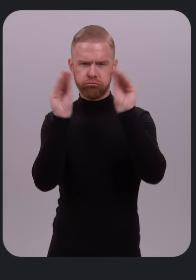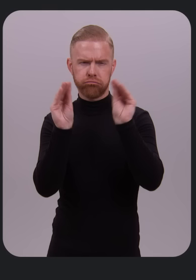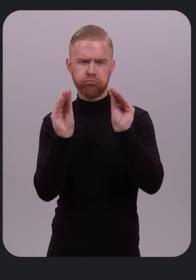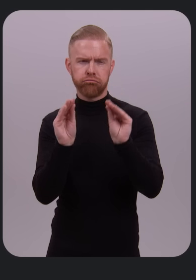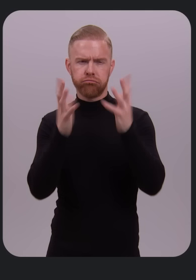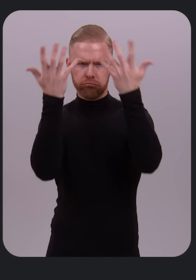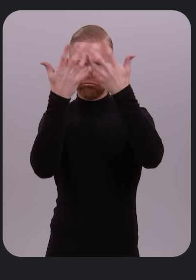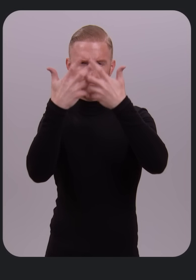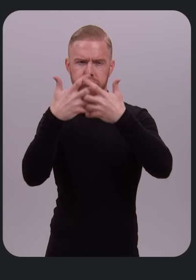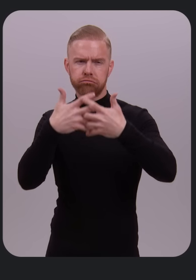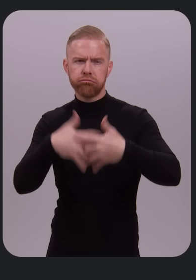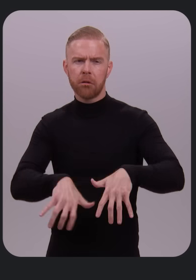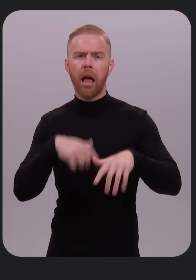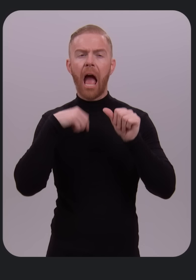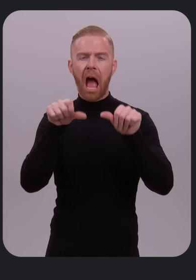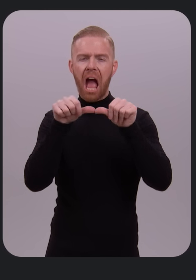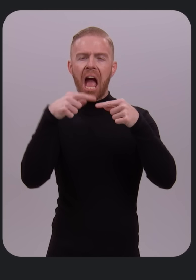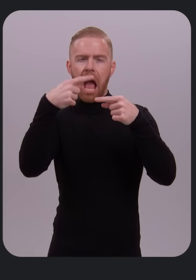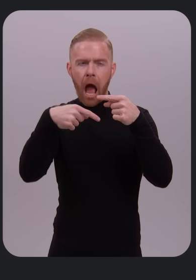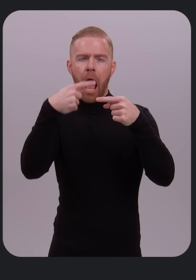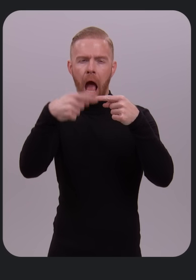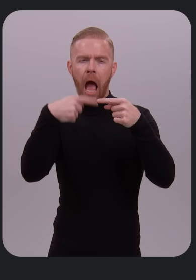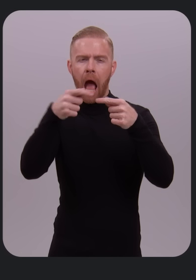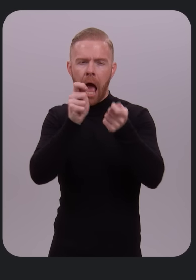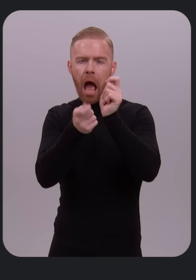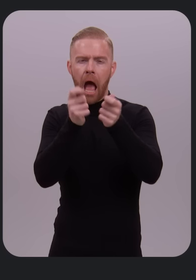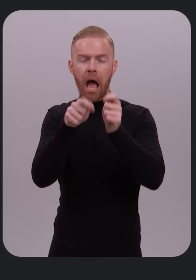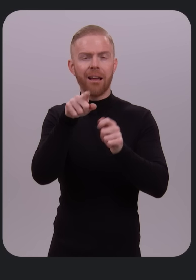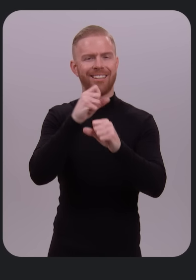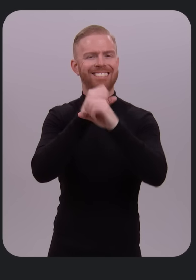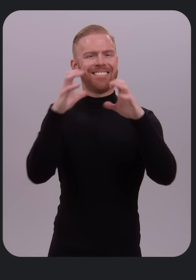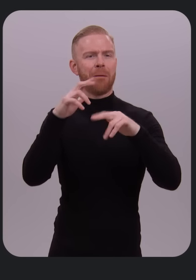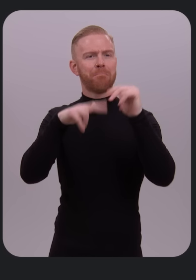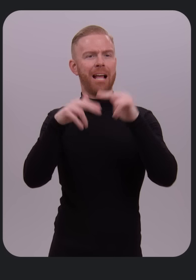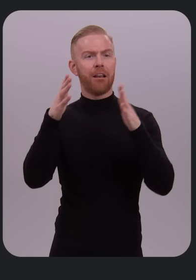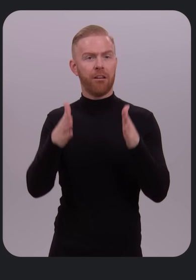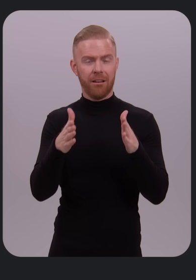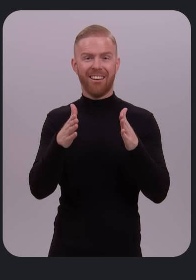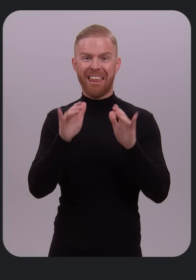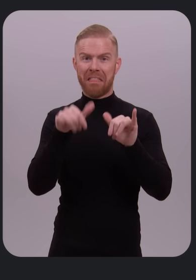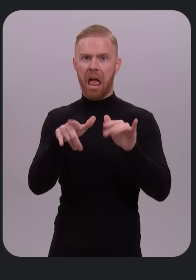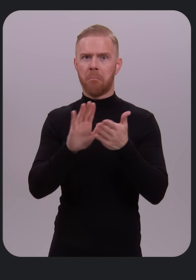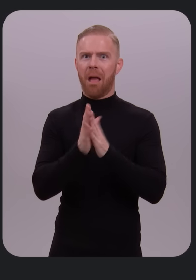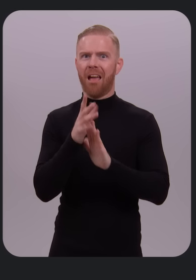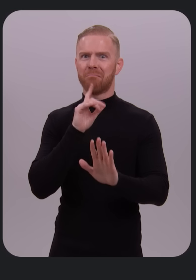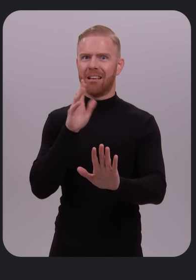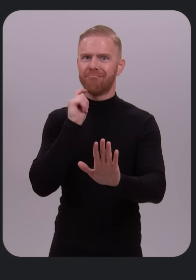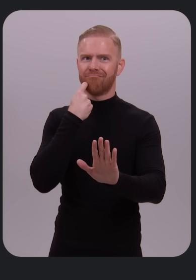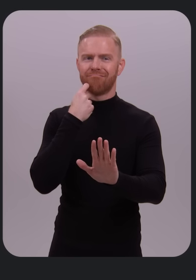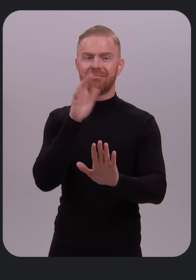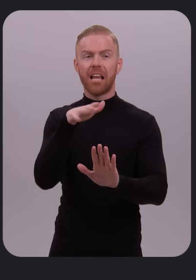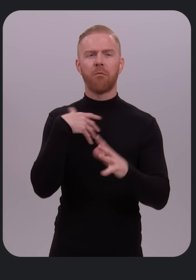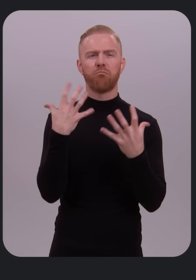iterating in the scene builder. Now, here's where it gets really exciting. If I want to capture the next shot of the scene,